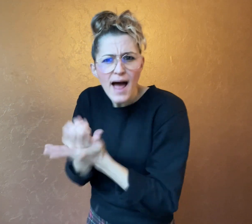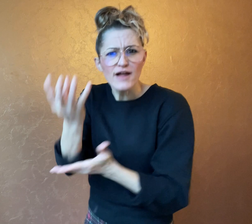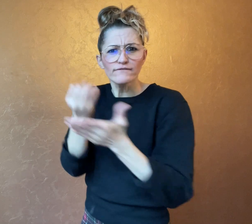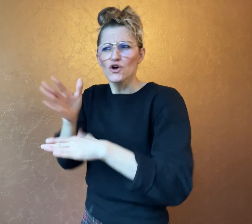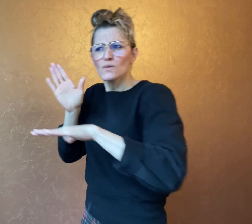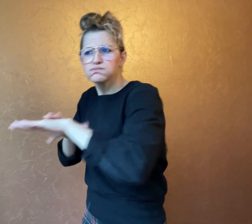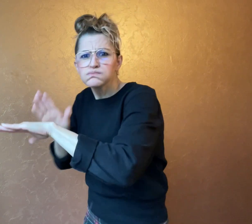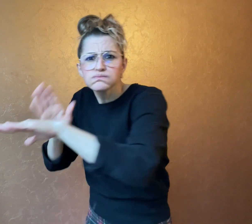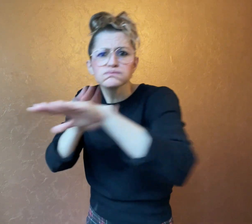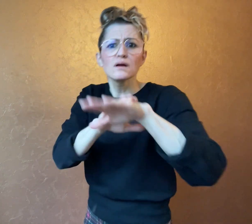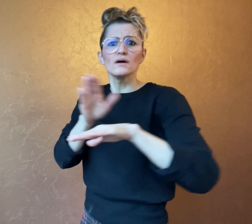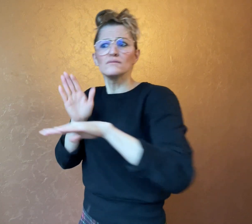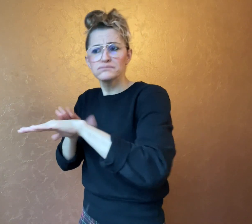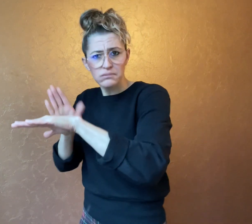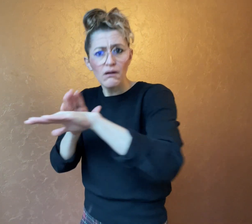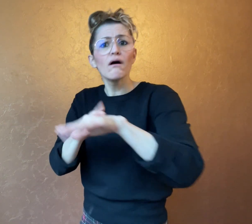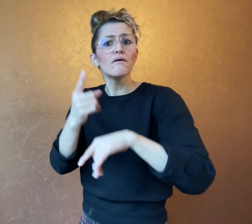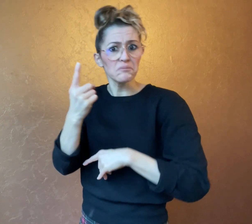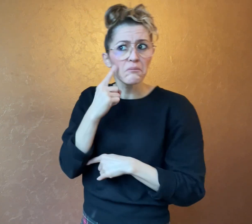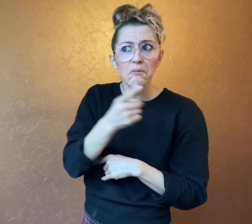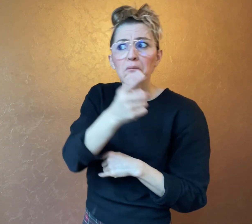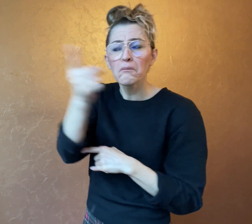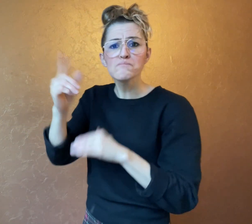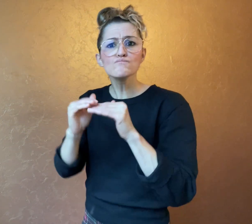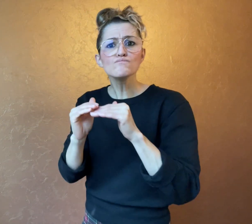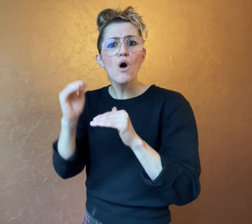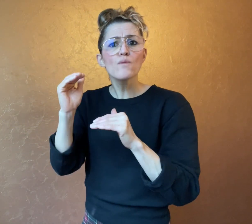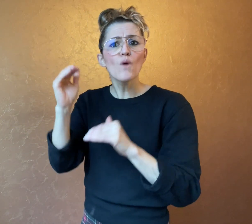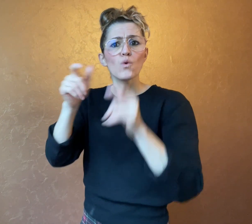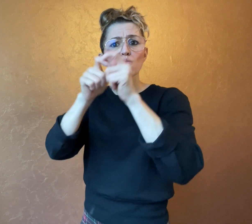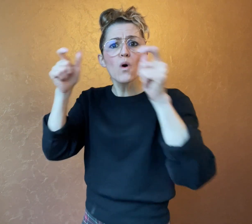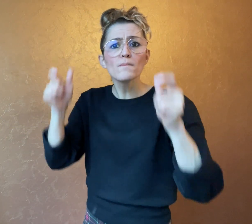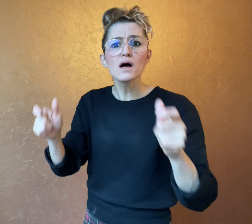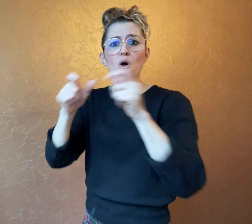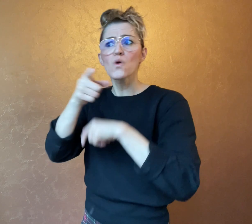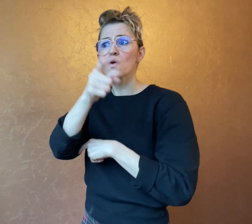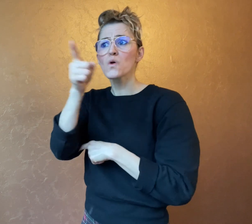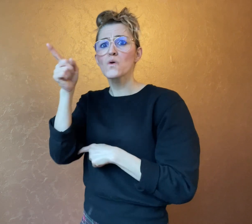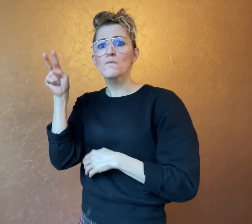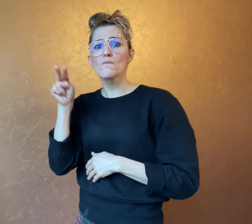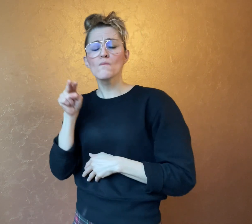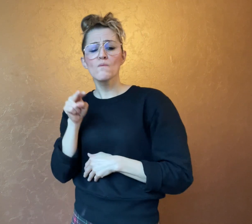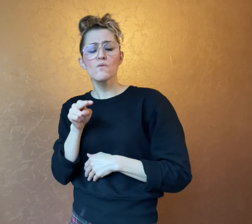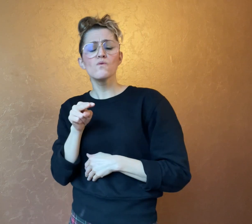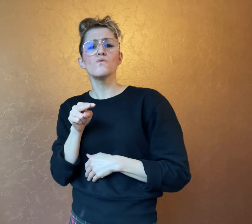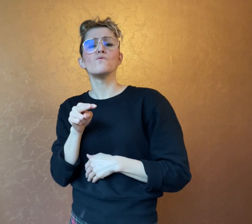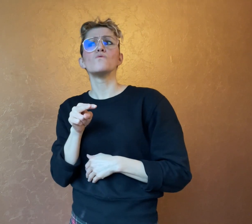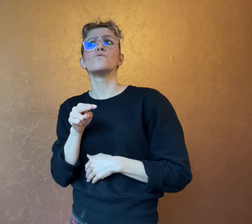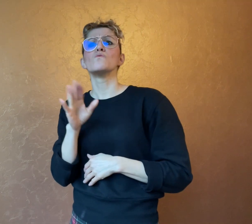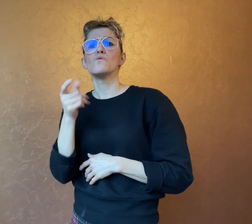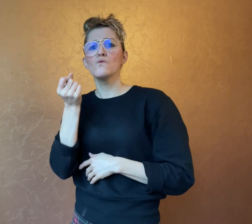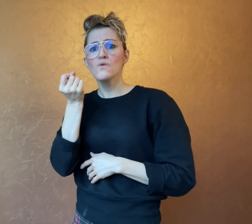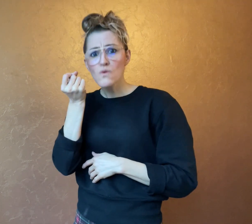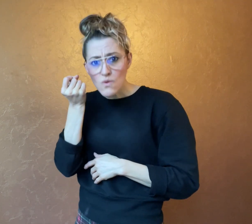are starting to understand that it is important